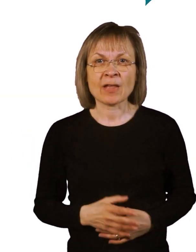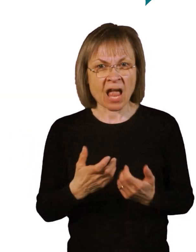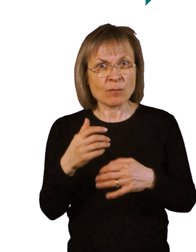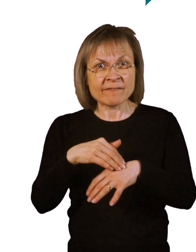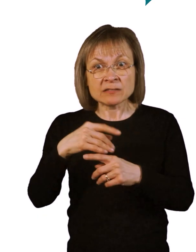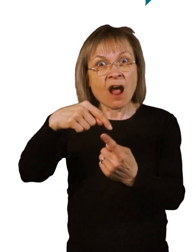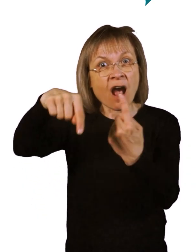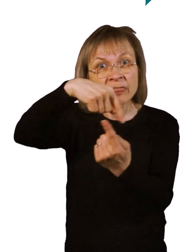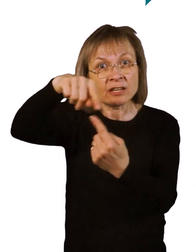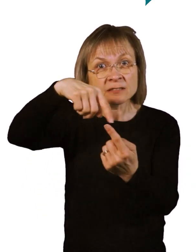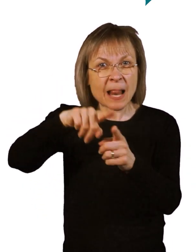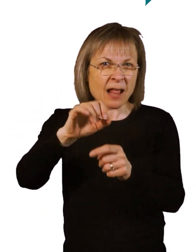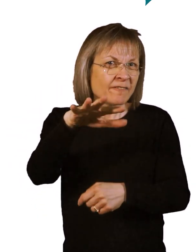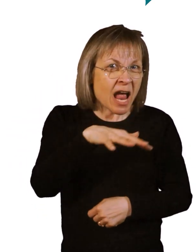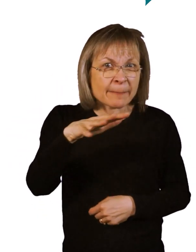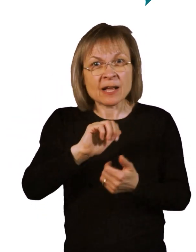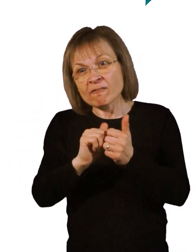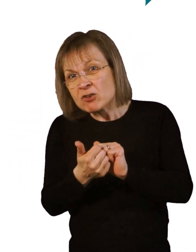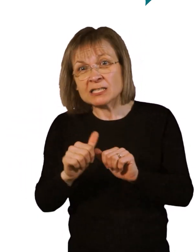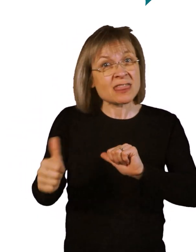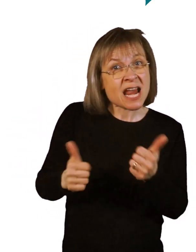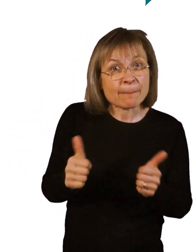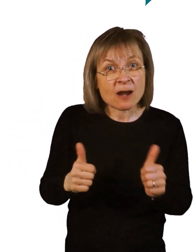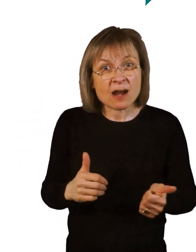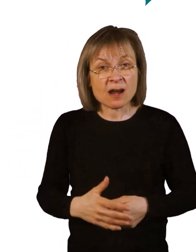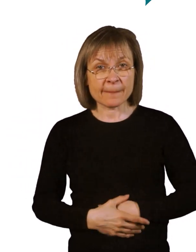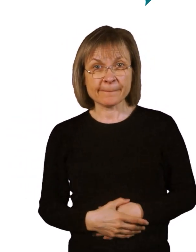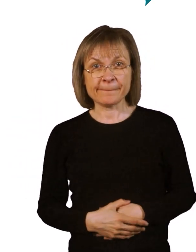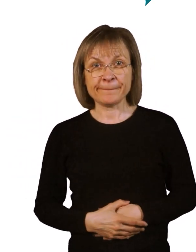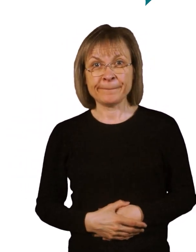or how it affected others around you like your family, friends or neighbours.